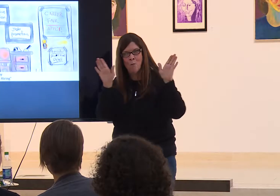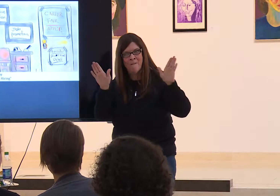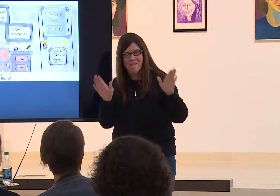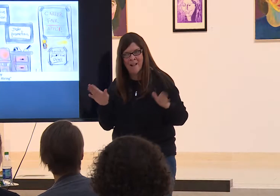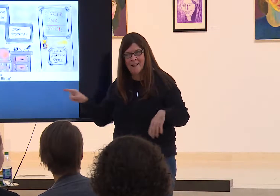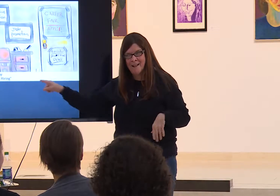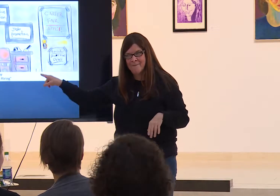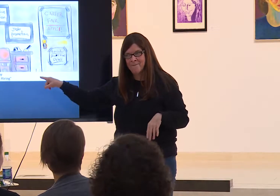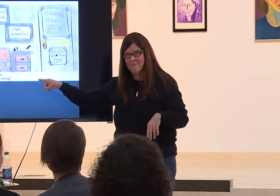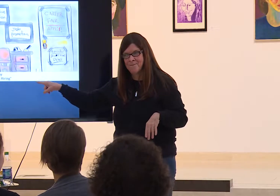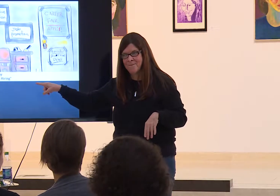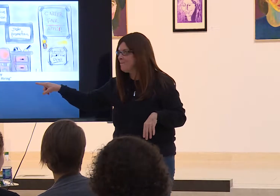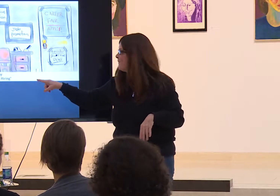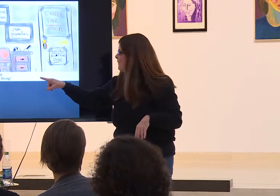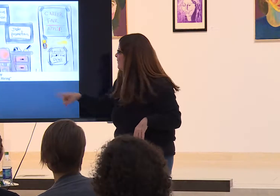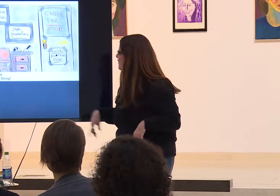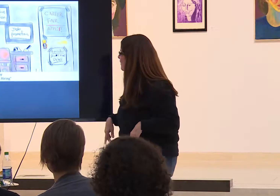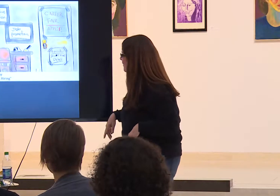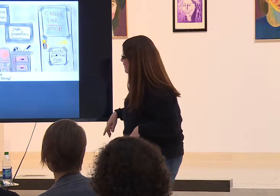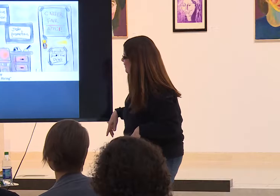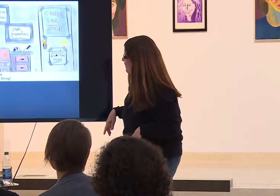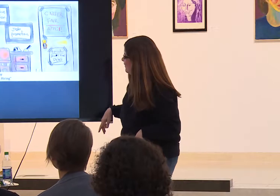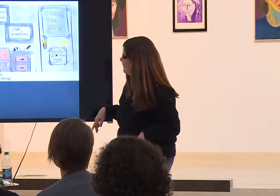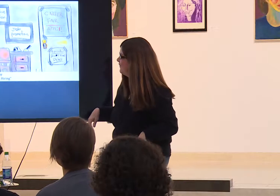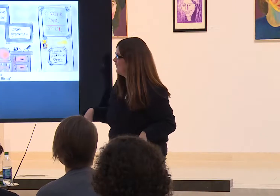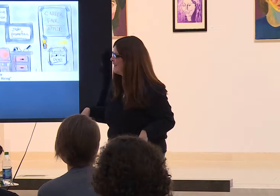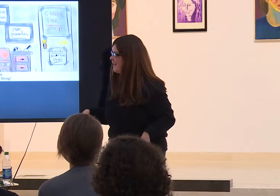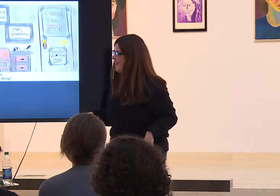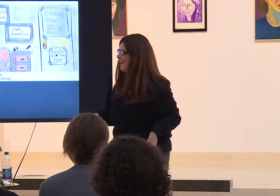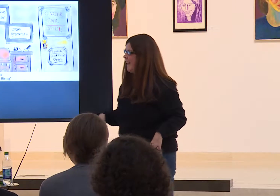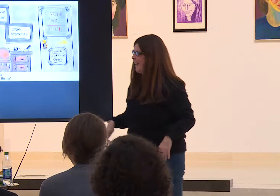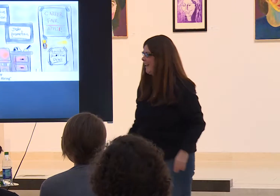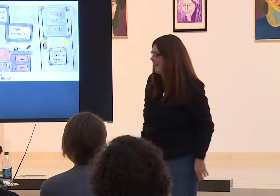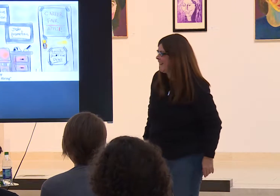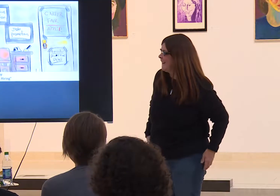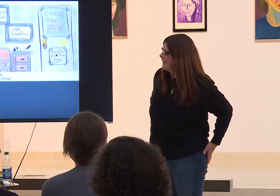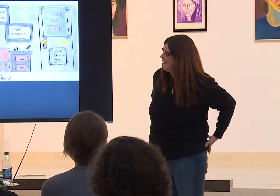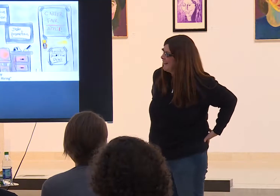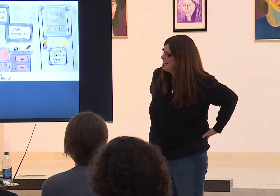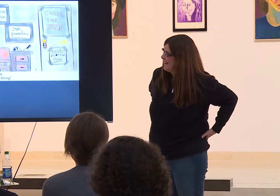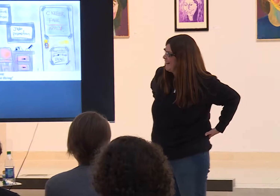quite intuitively and creatively to create this piece. Patti Durr: I'm sorry. I didn't mean to say, "No, not really."